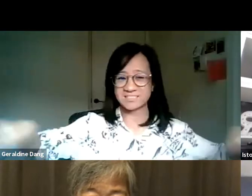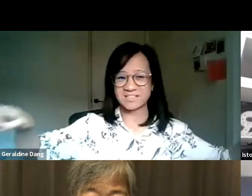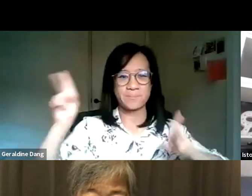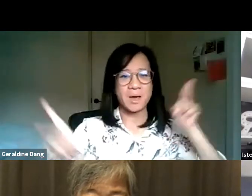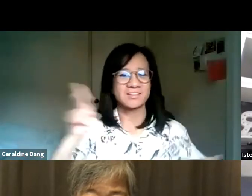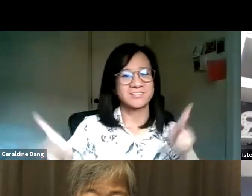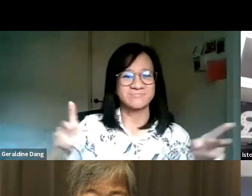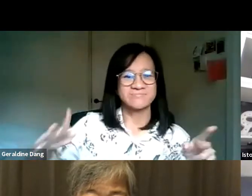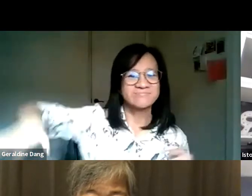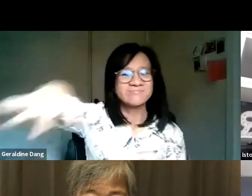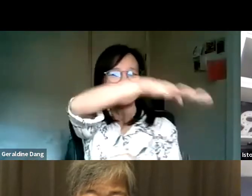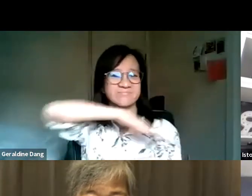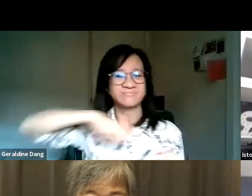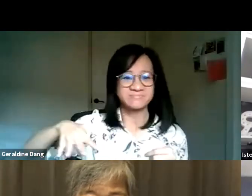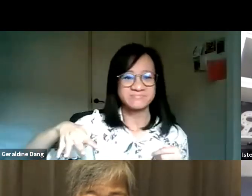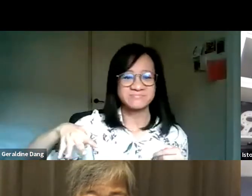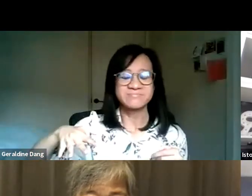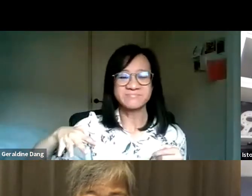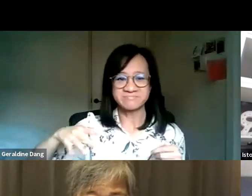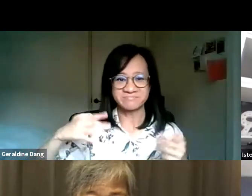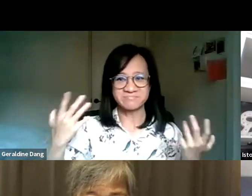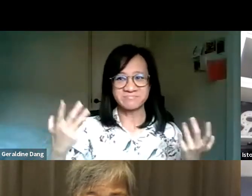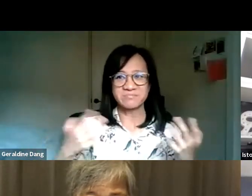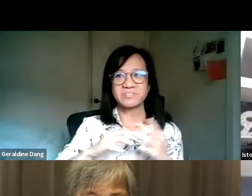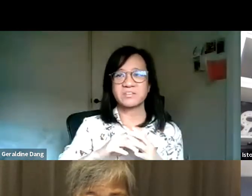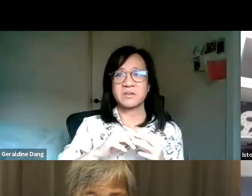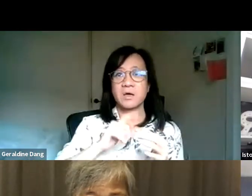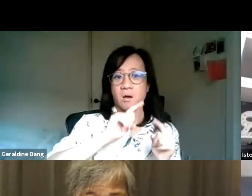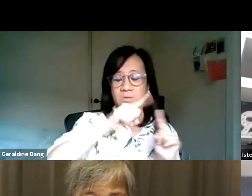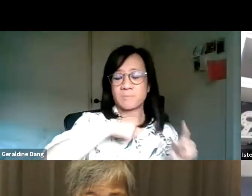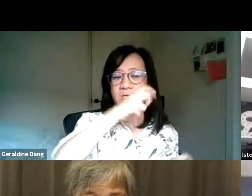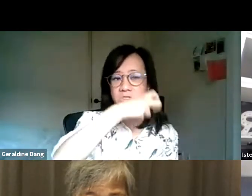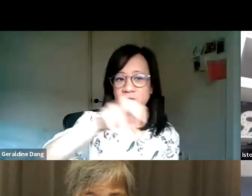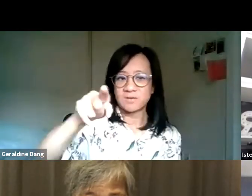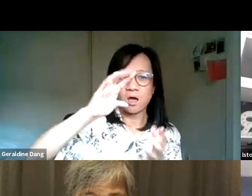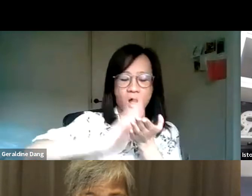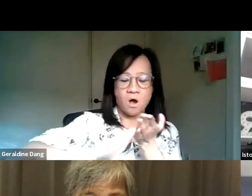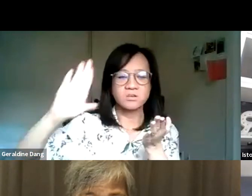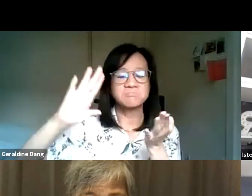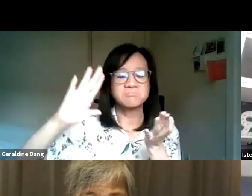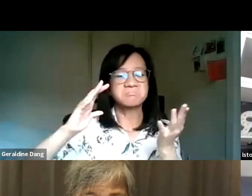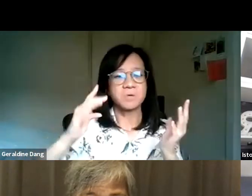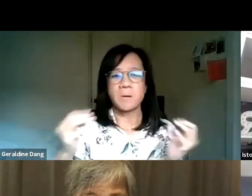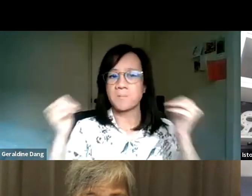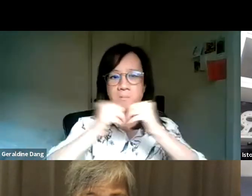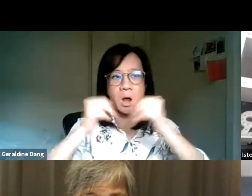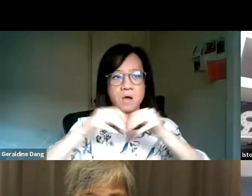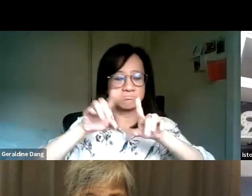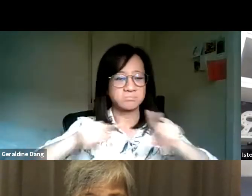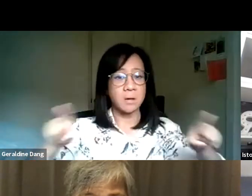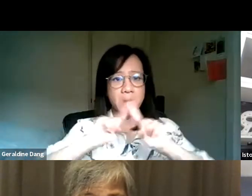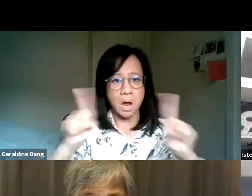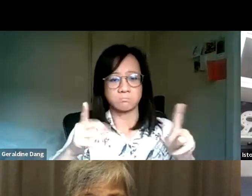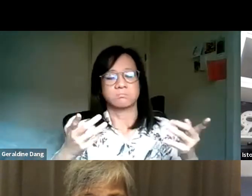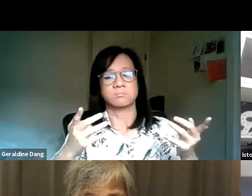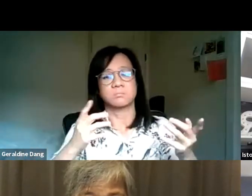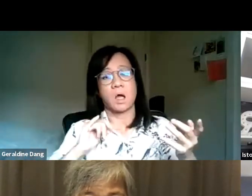Growing up in Texas, though, there was diversity, but going to college was much more in depth